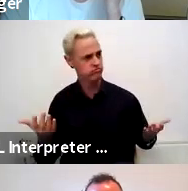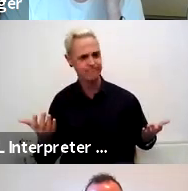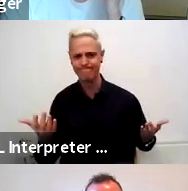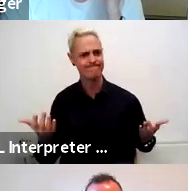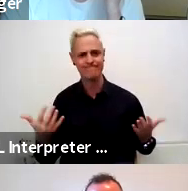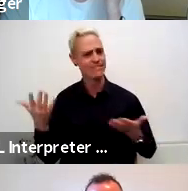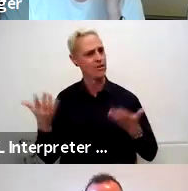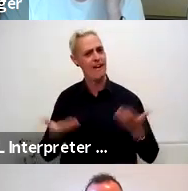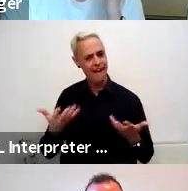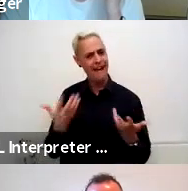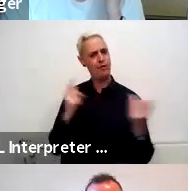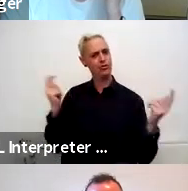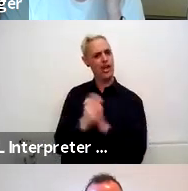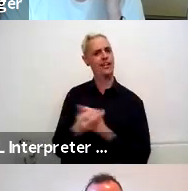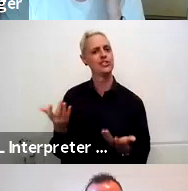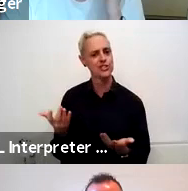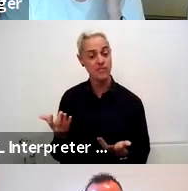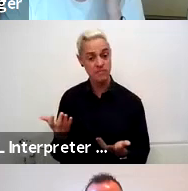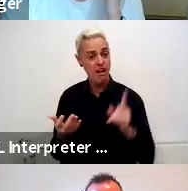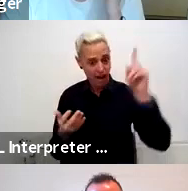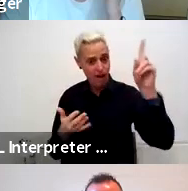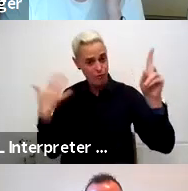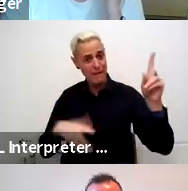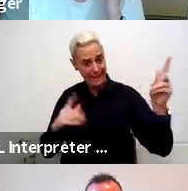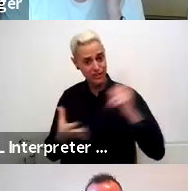So what can we do what we've actually done it.